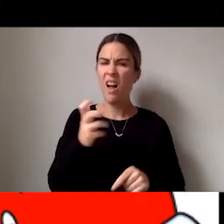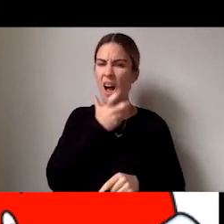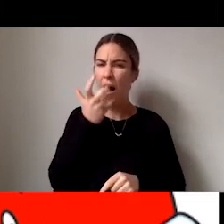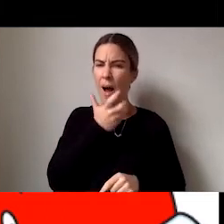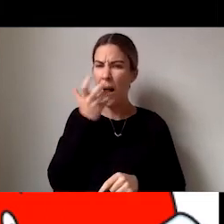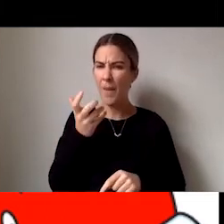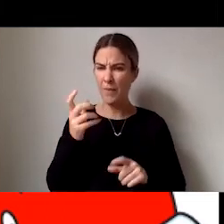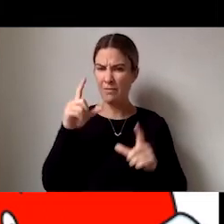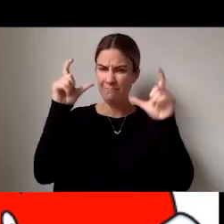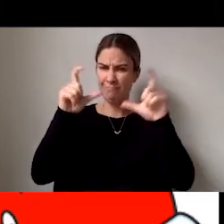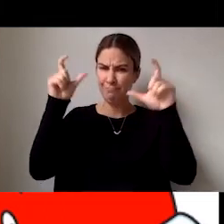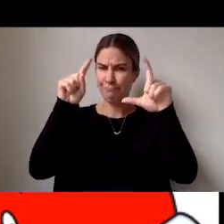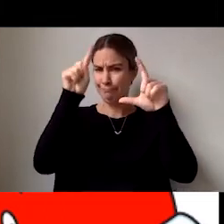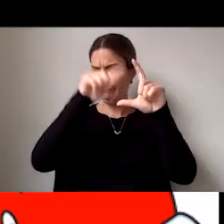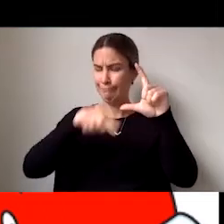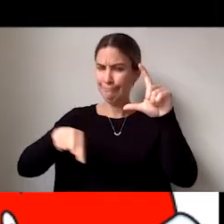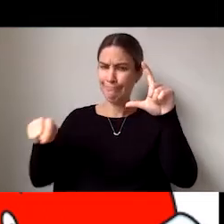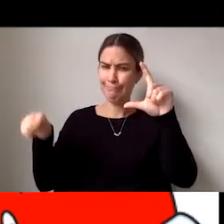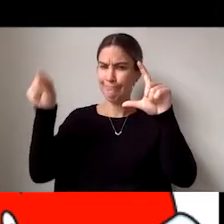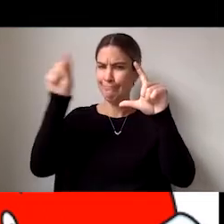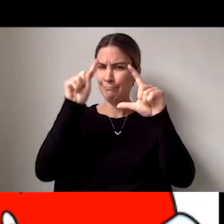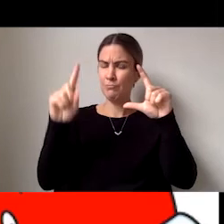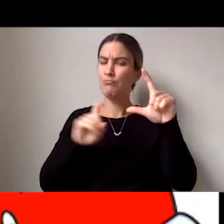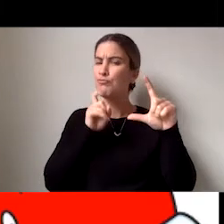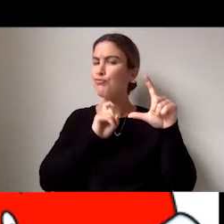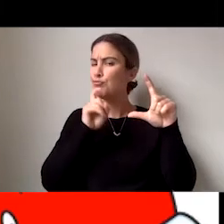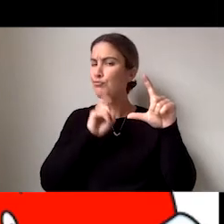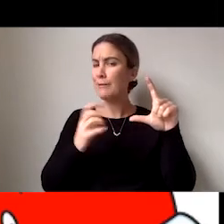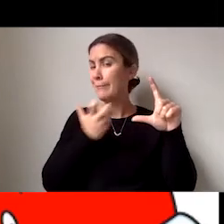an apple, line drawing, with red, carrying a